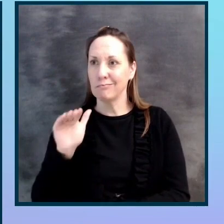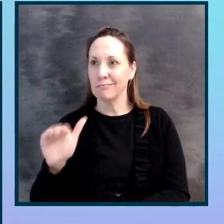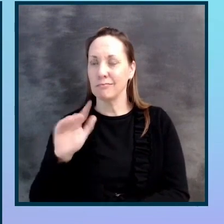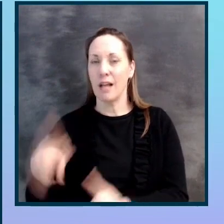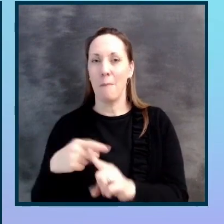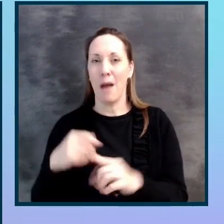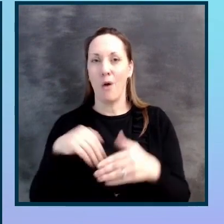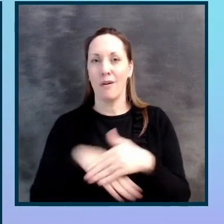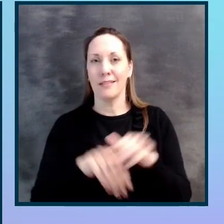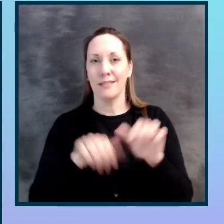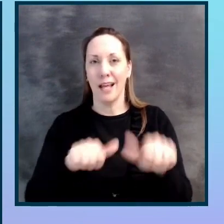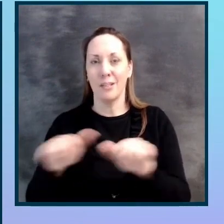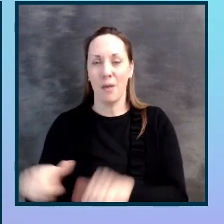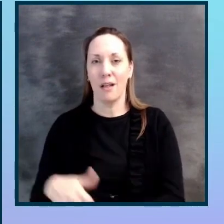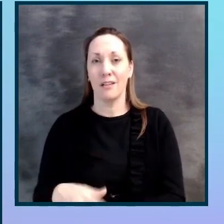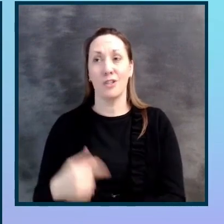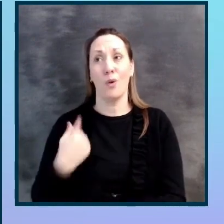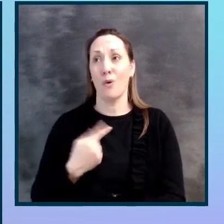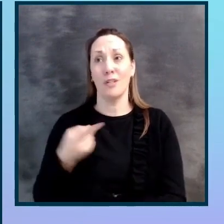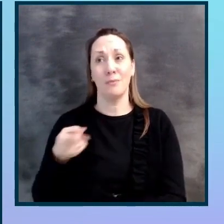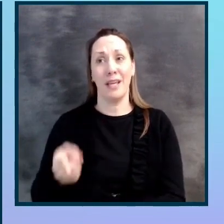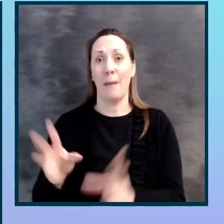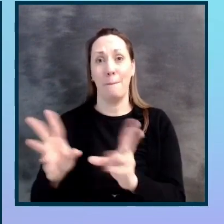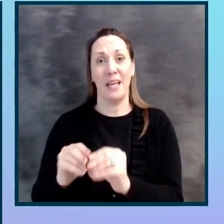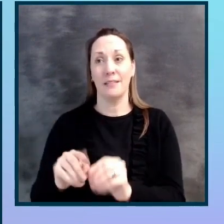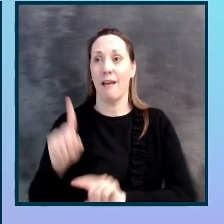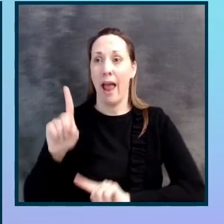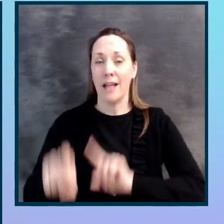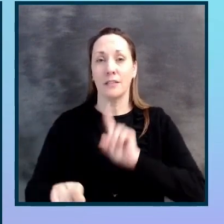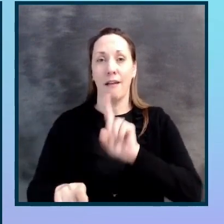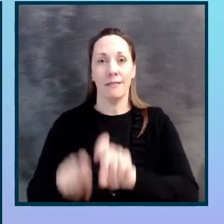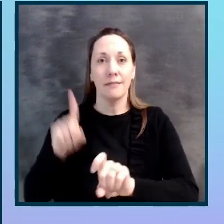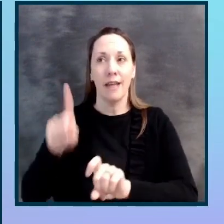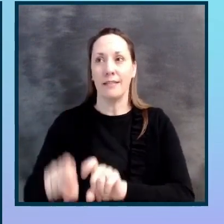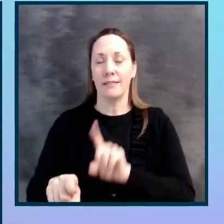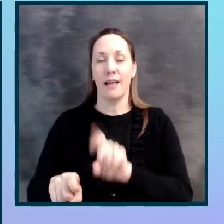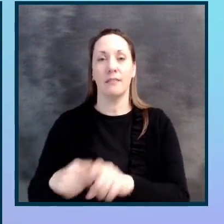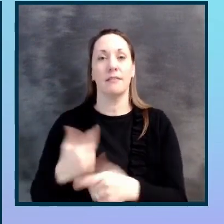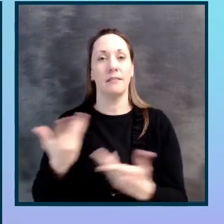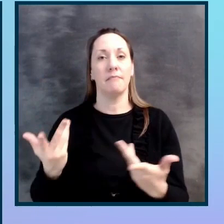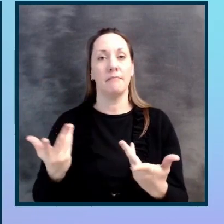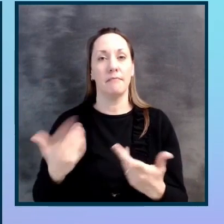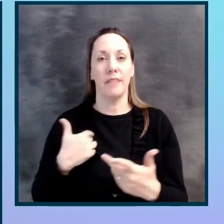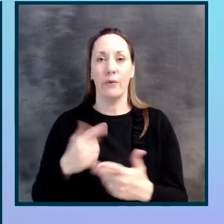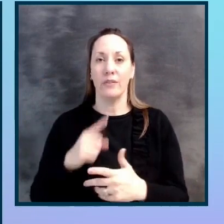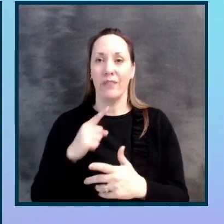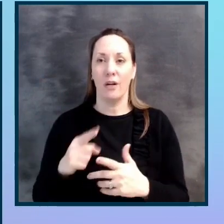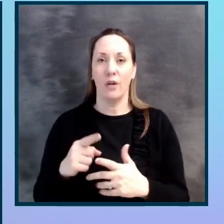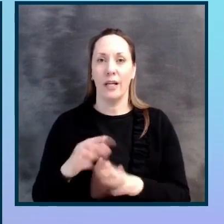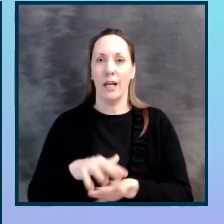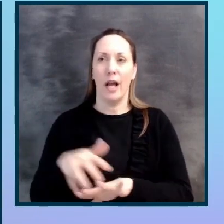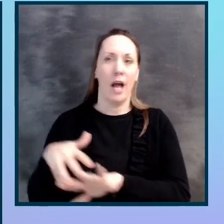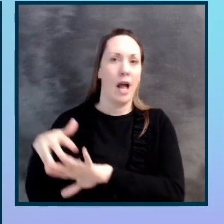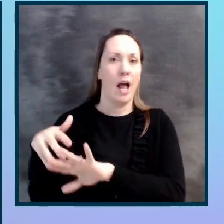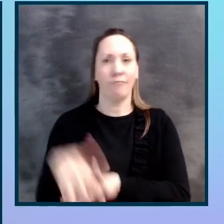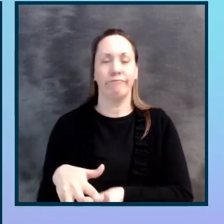so we would be in meetings and asking questions and, you know, kind of, it was very grassroots, in that respect,